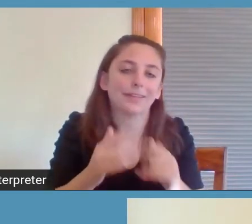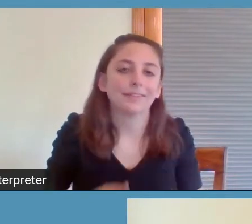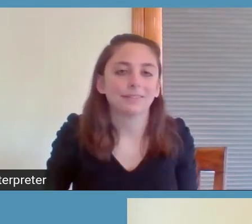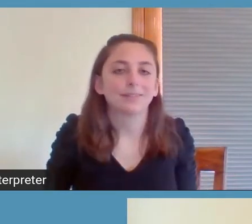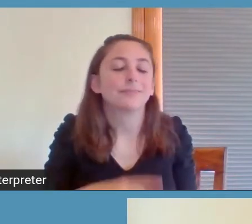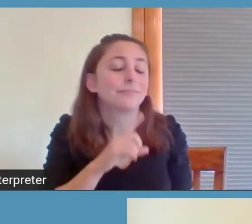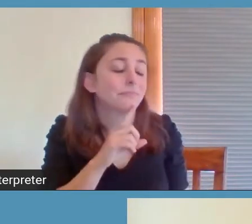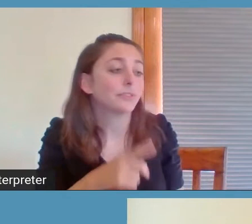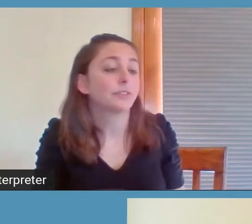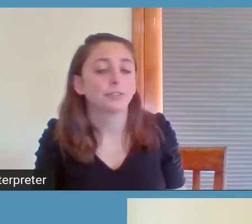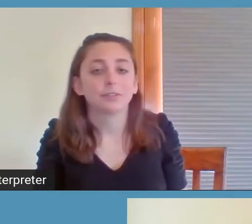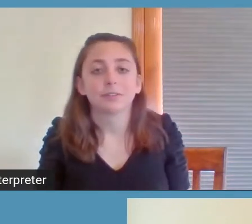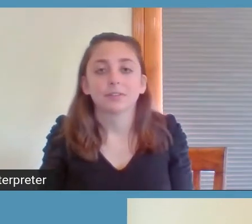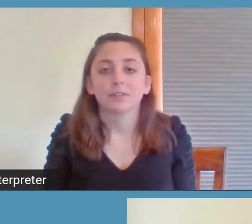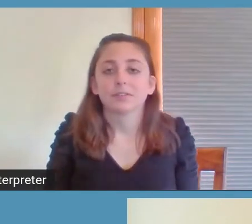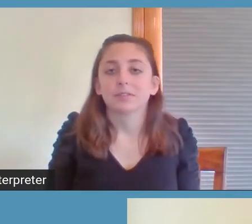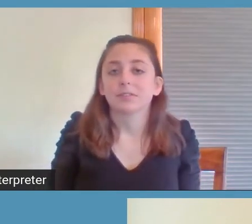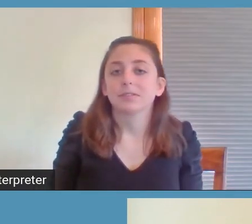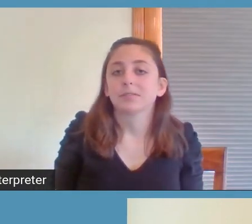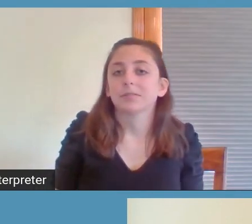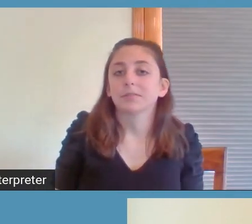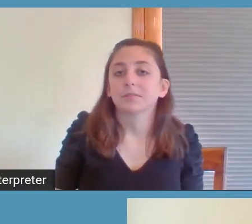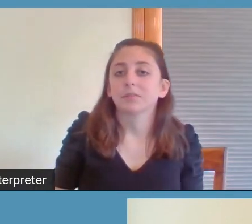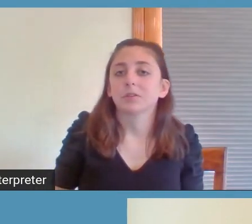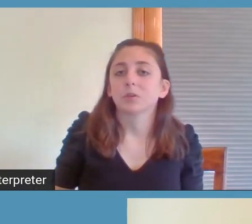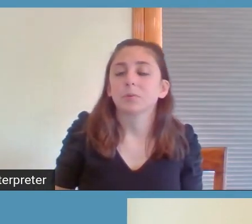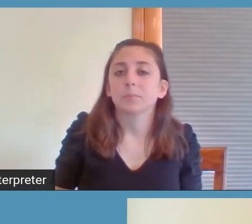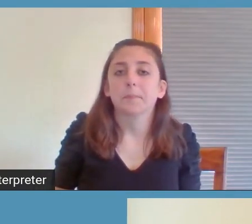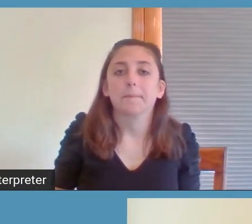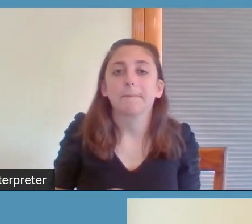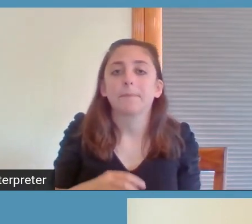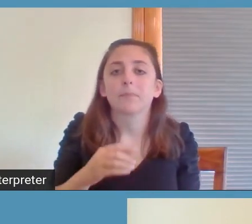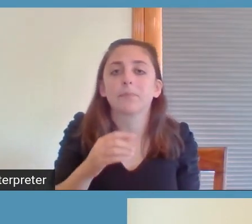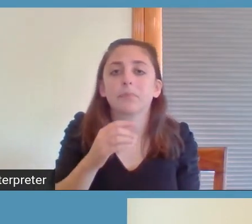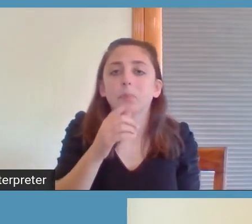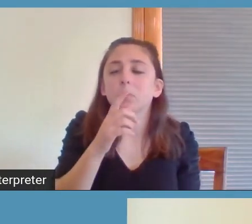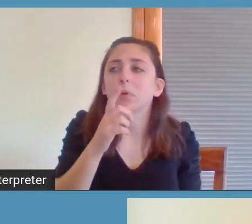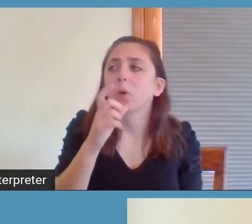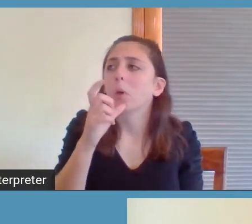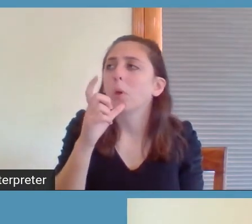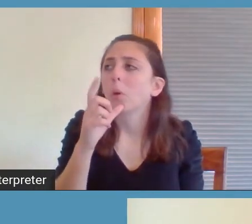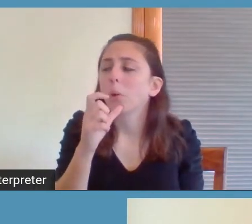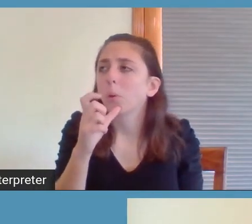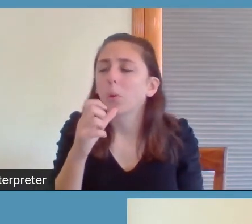um okay so who who owns the rights to the content that you're doing is it the